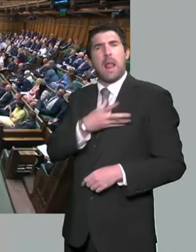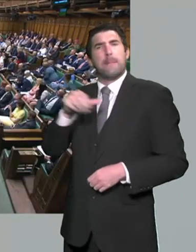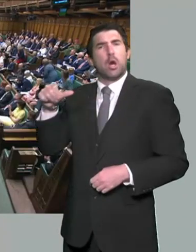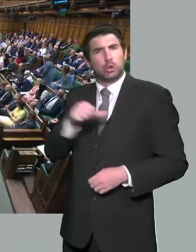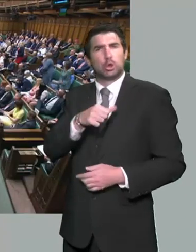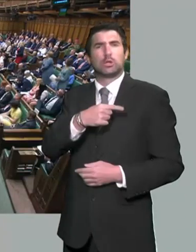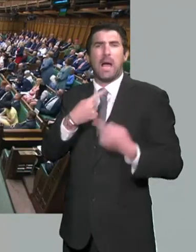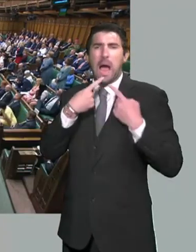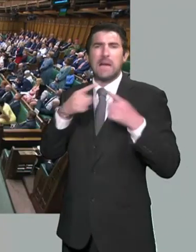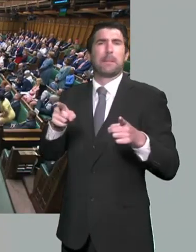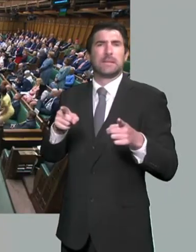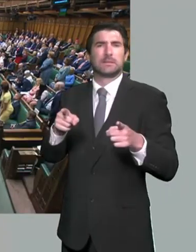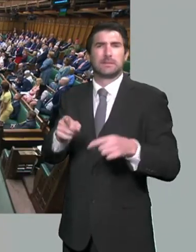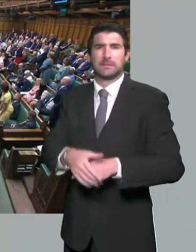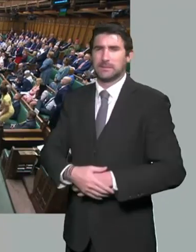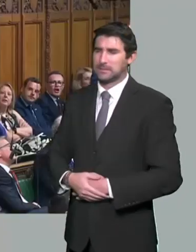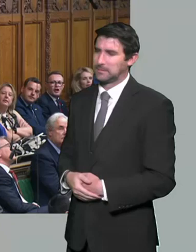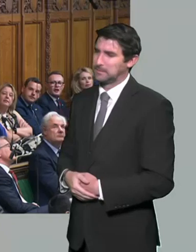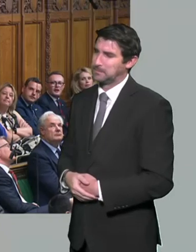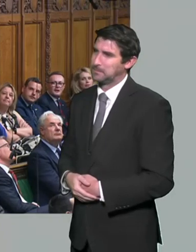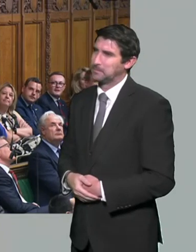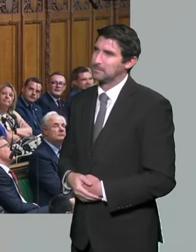Edward Timpson (Eddisbury) (Con) Q11.